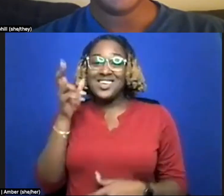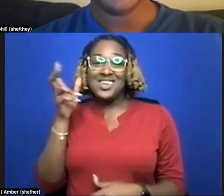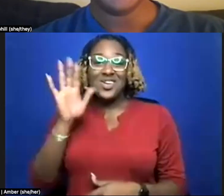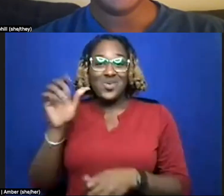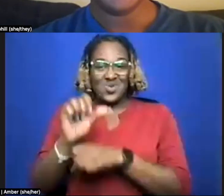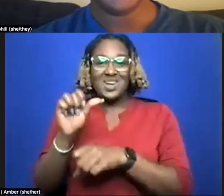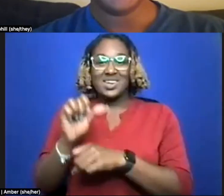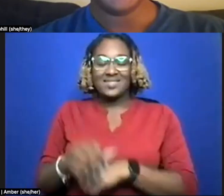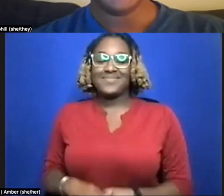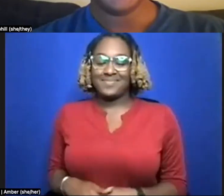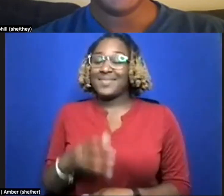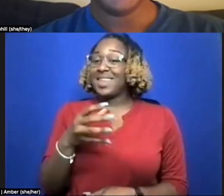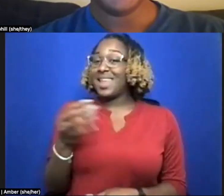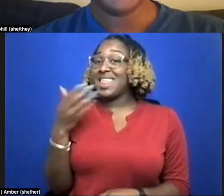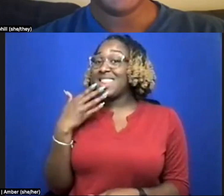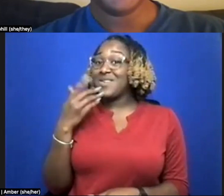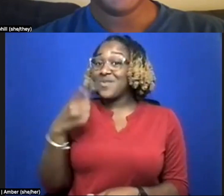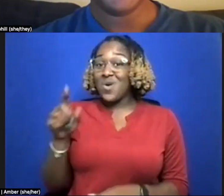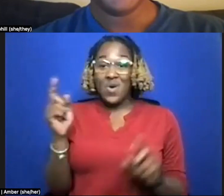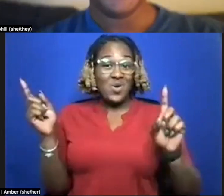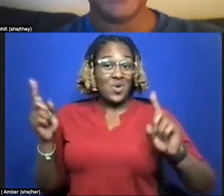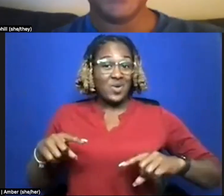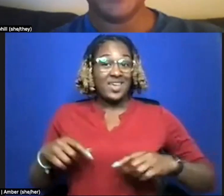And thank you all for being here. Have a great rest of your evening.